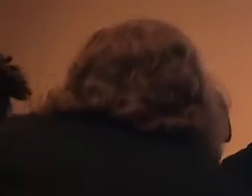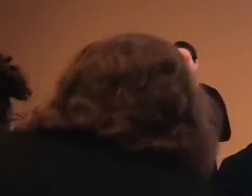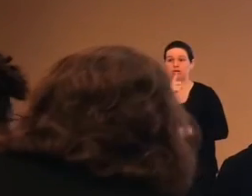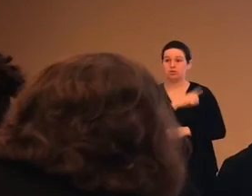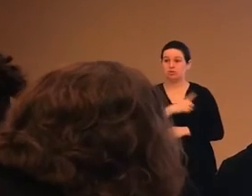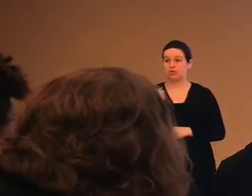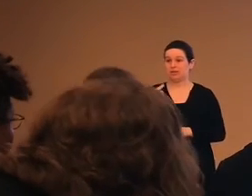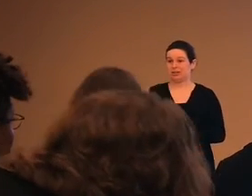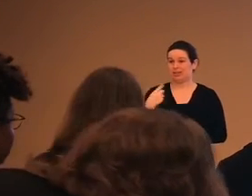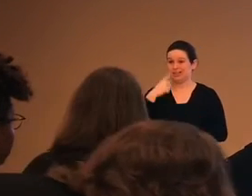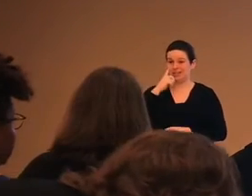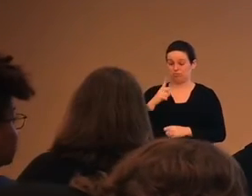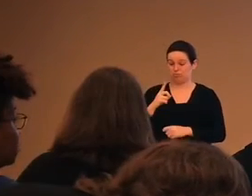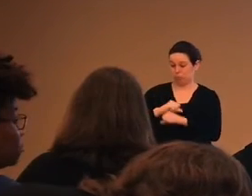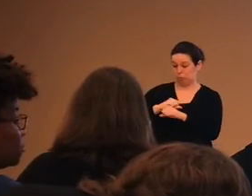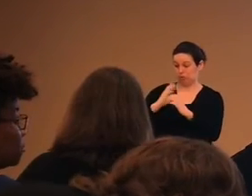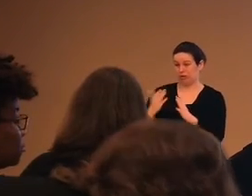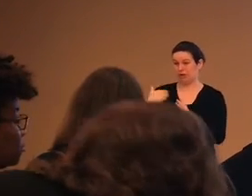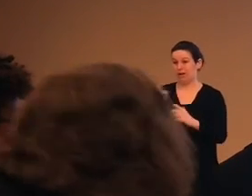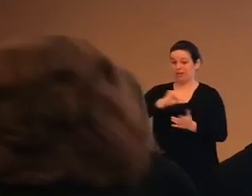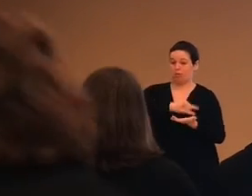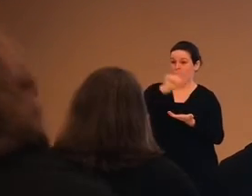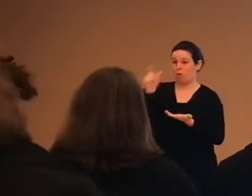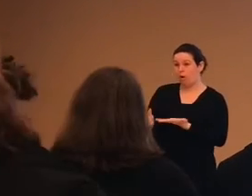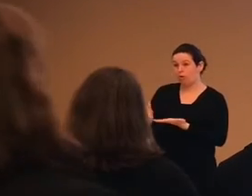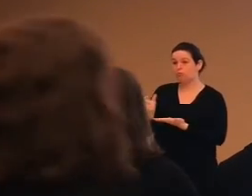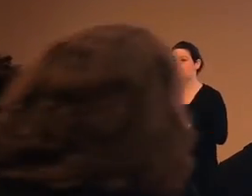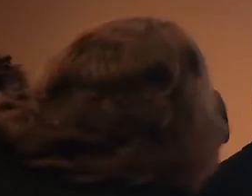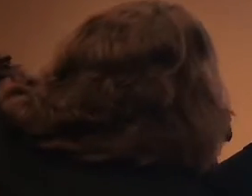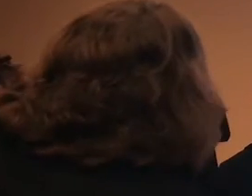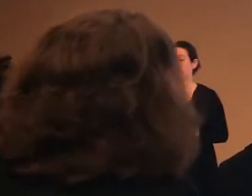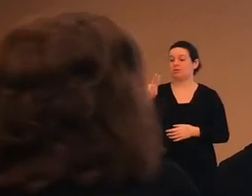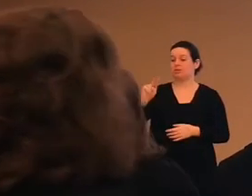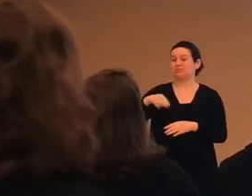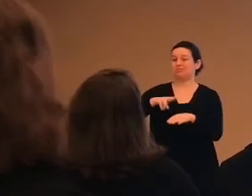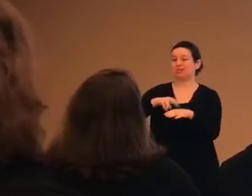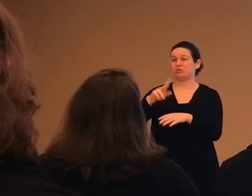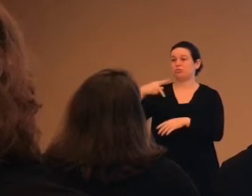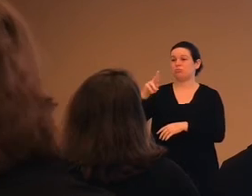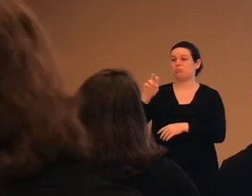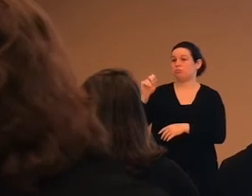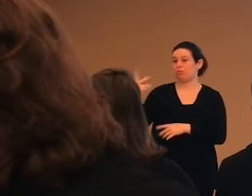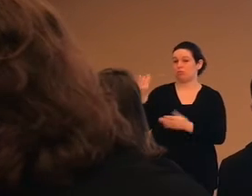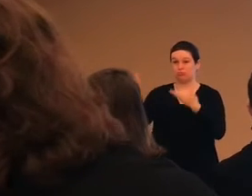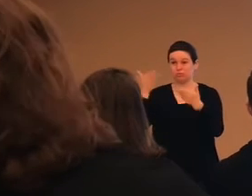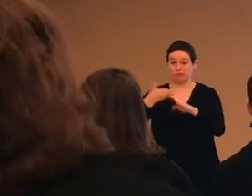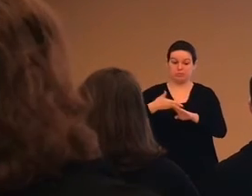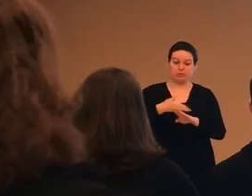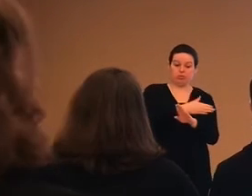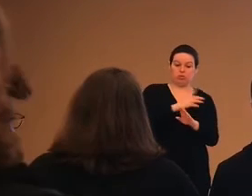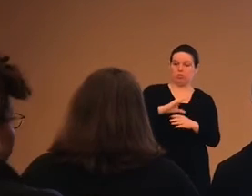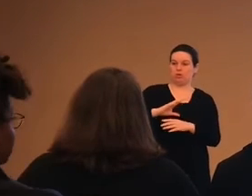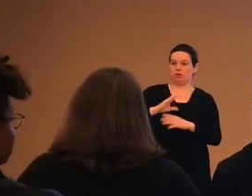interpretation at Gateway Arch National Park as the National Park Service and its private partner city arch River now known as